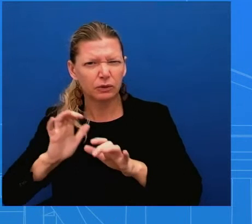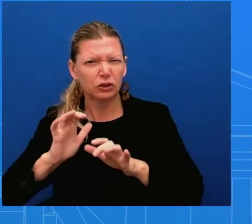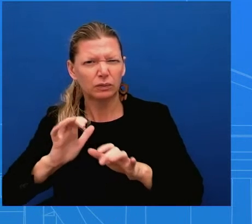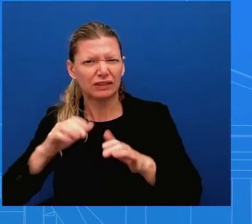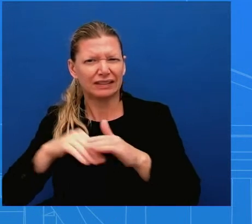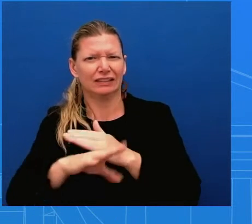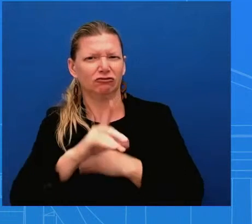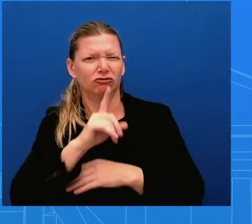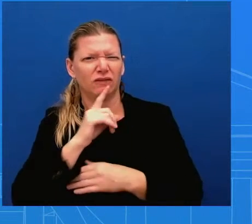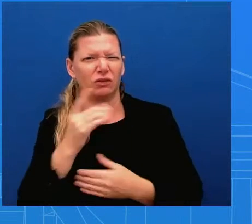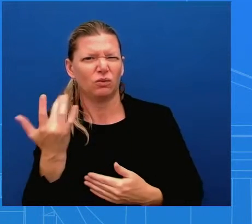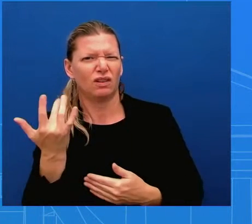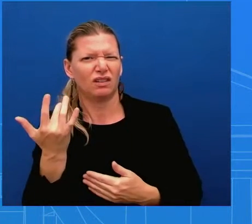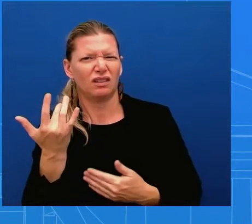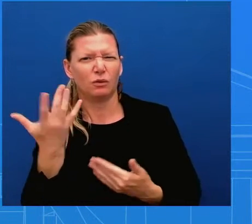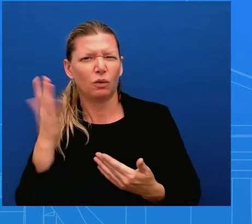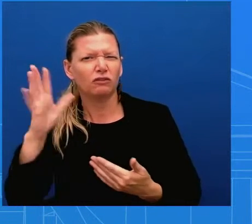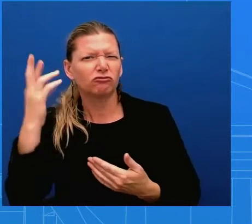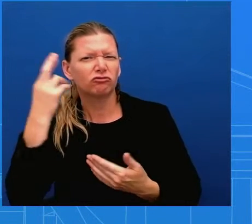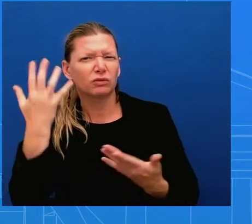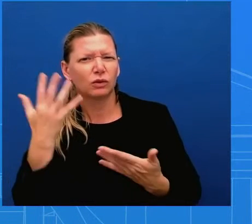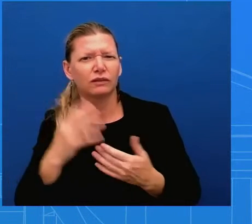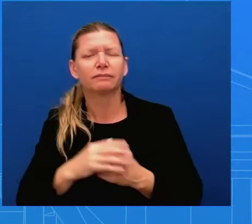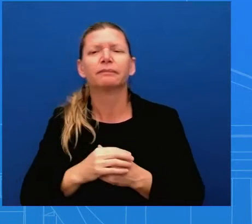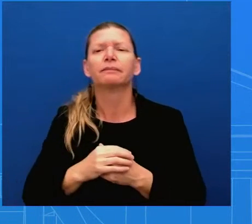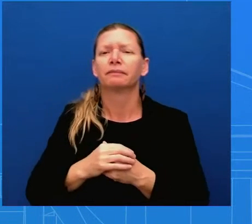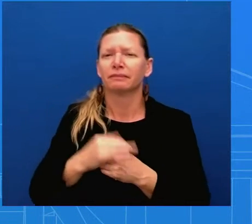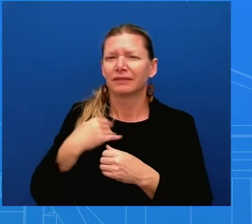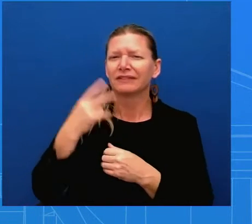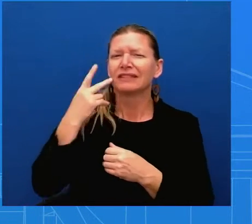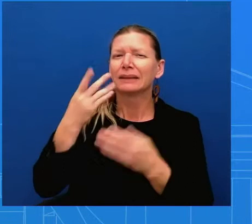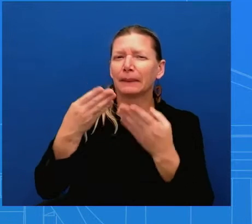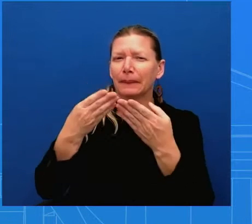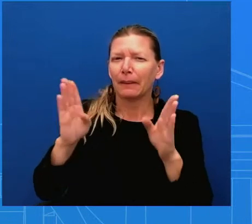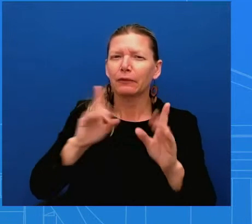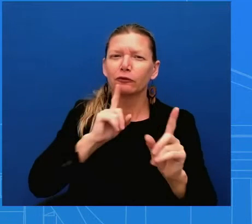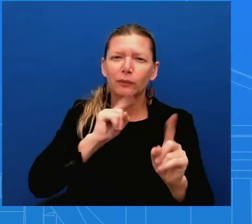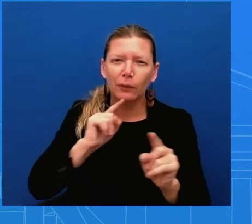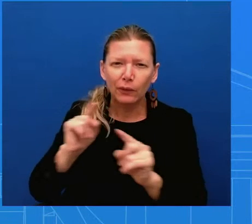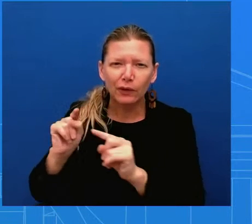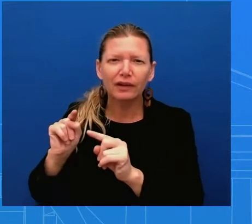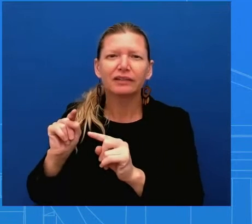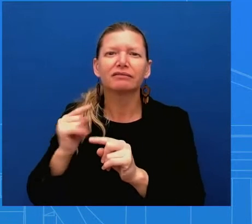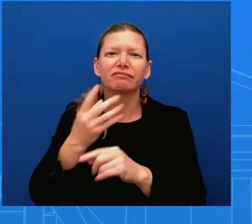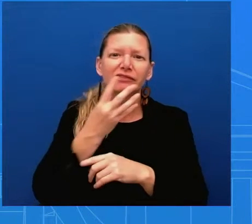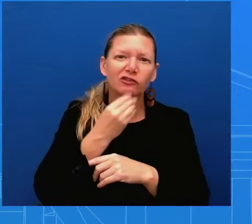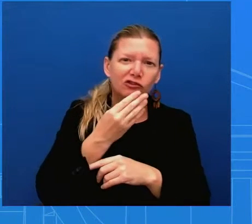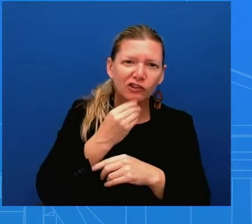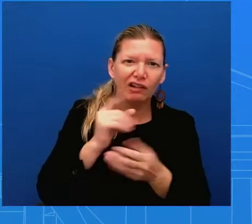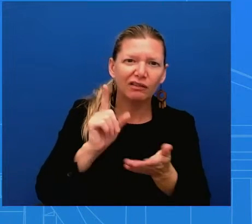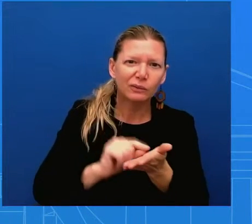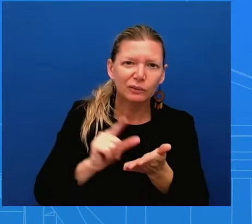citing intelligence officials suggesting he's not actually in Rafah. I'm not going to comment from intelligence --